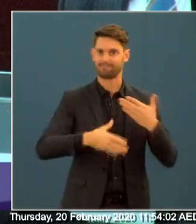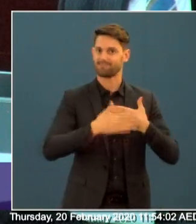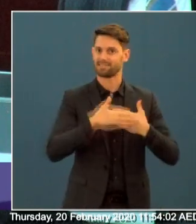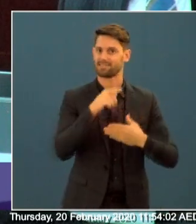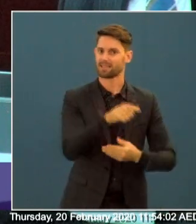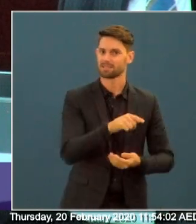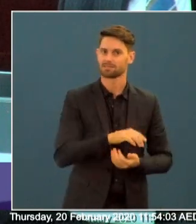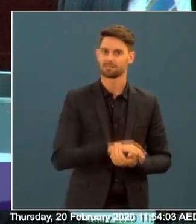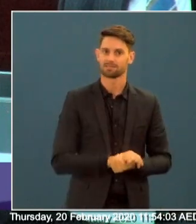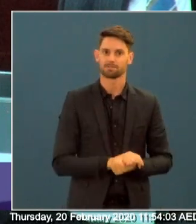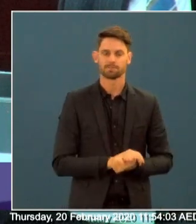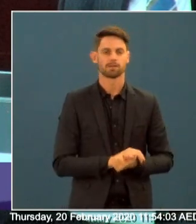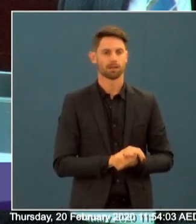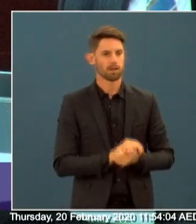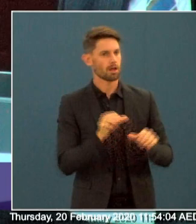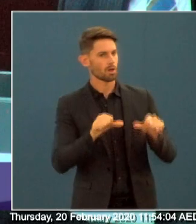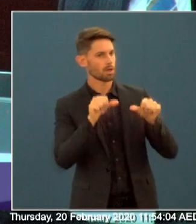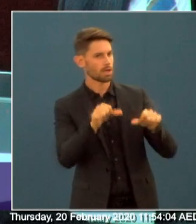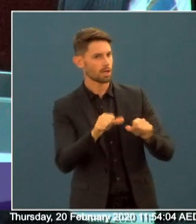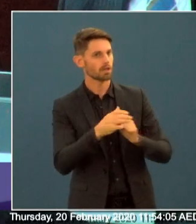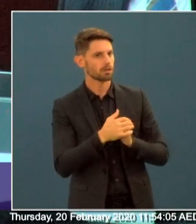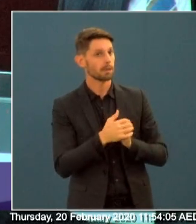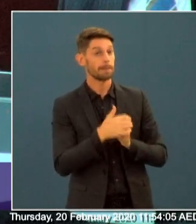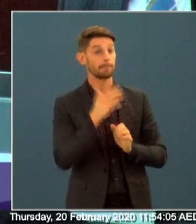and these types of findings extend beyond the health system,